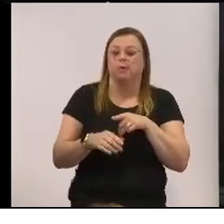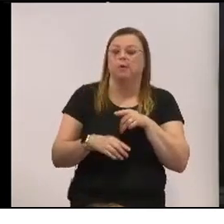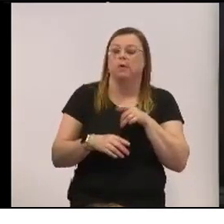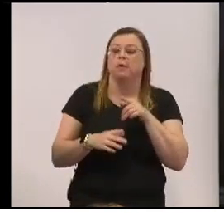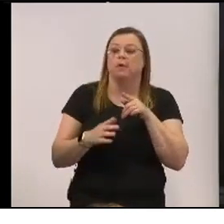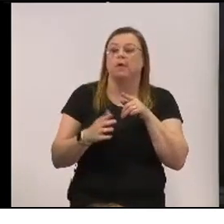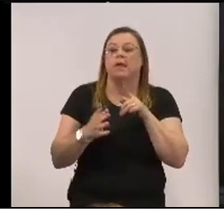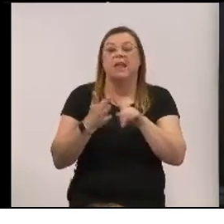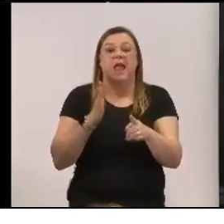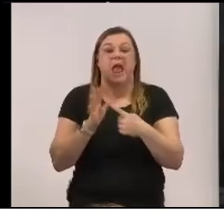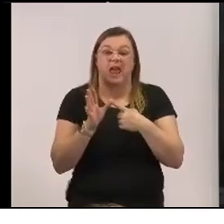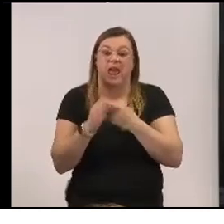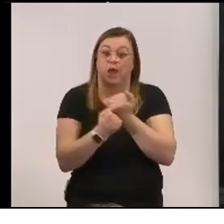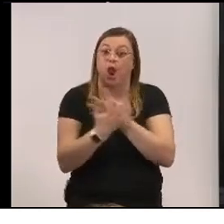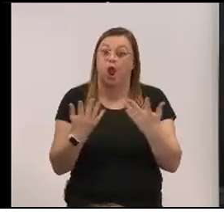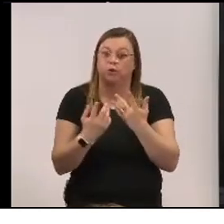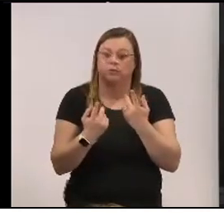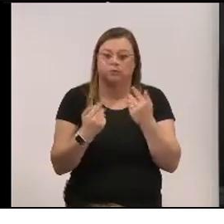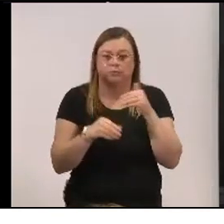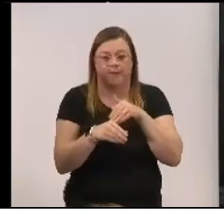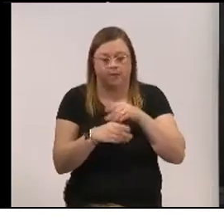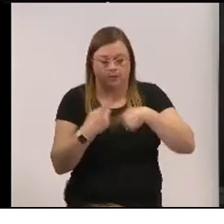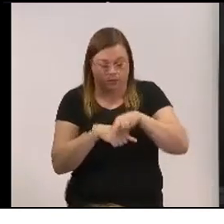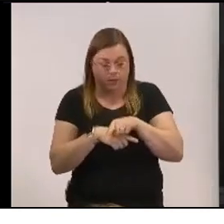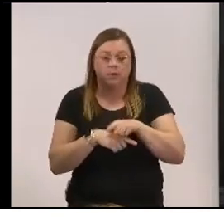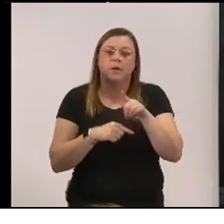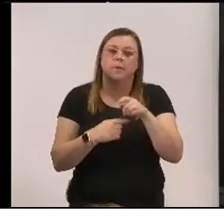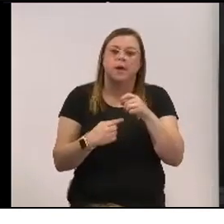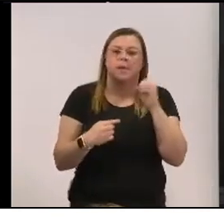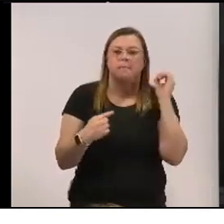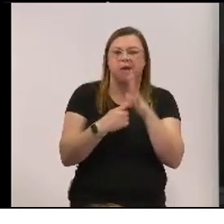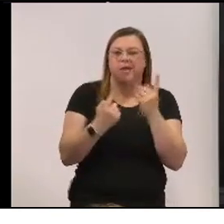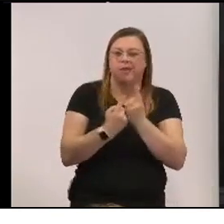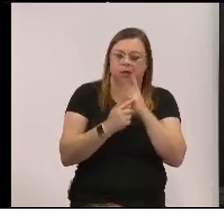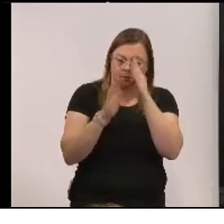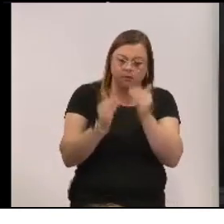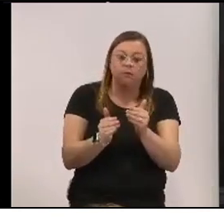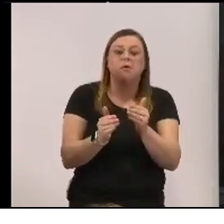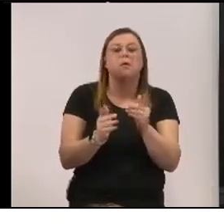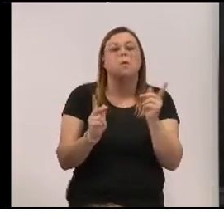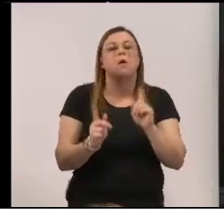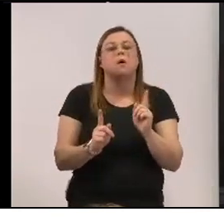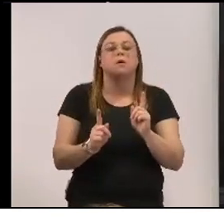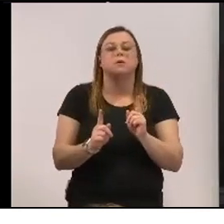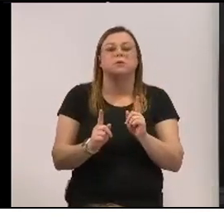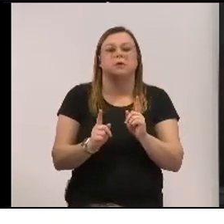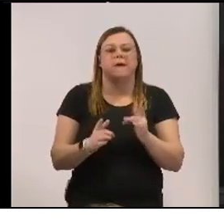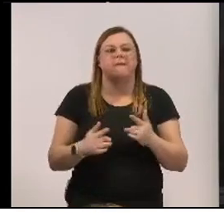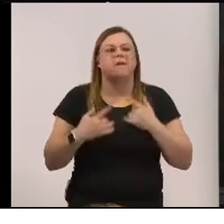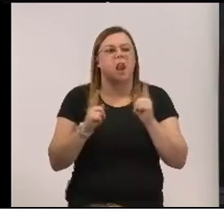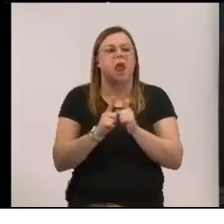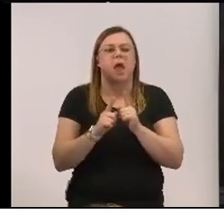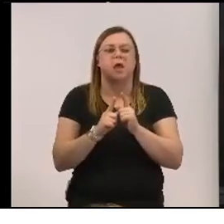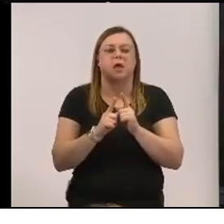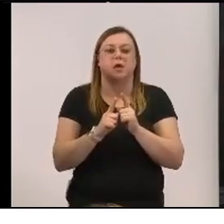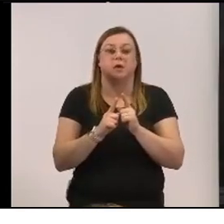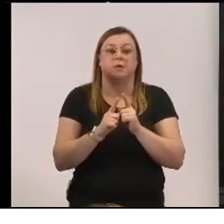EAA means quite a few things for us. But the main thing that I keep coming back to is it feels like it's going to be this bit of catalyst for change.